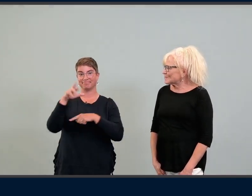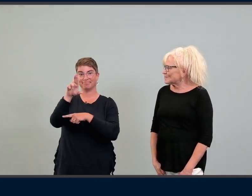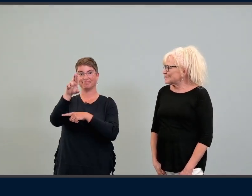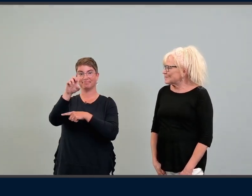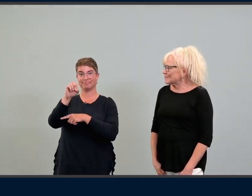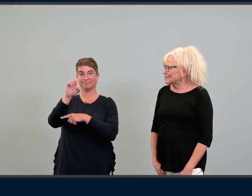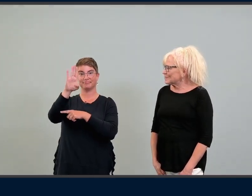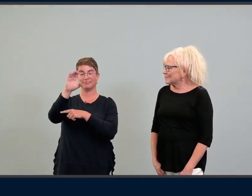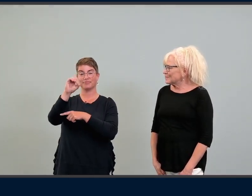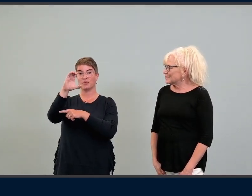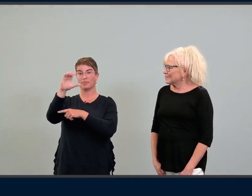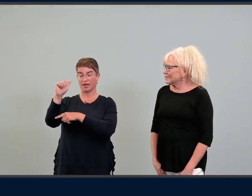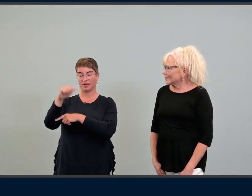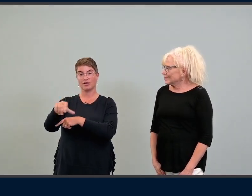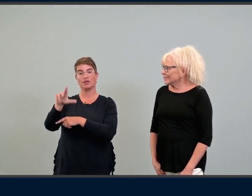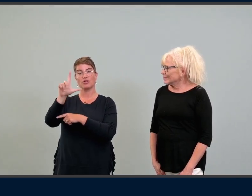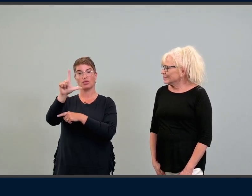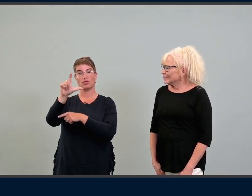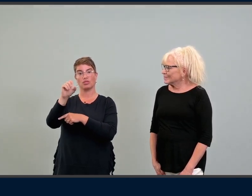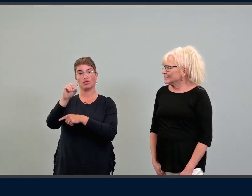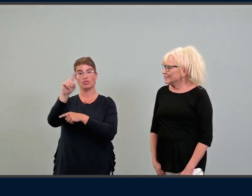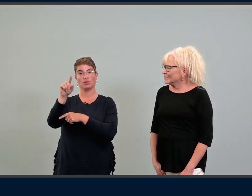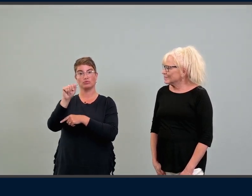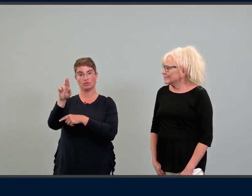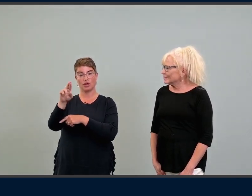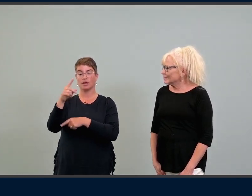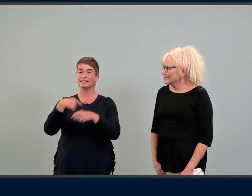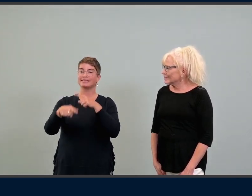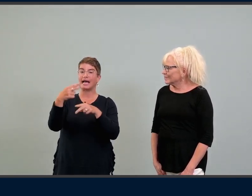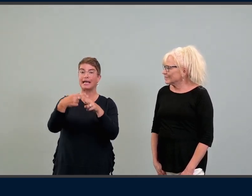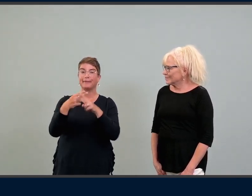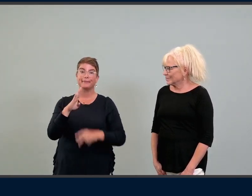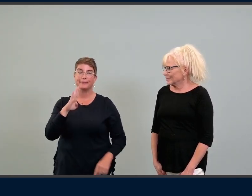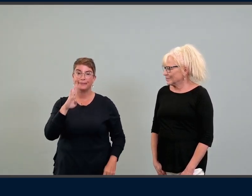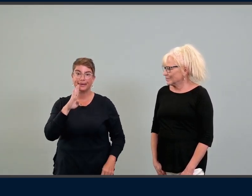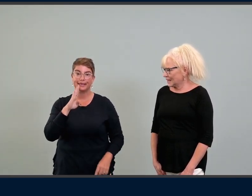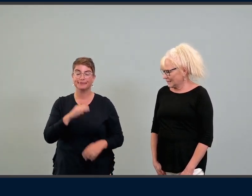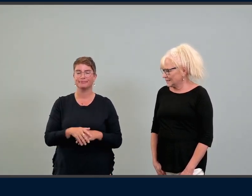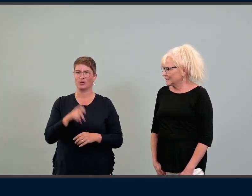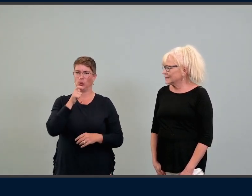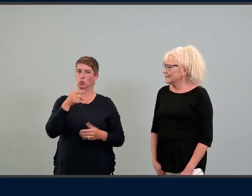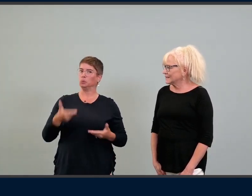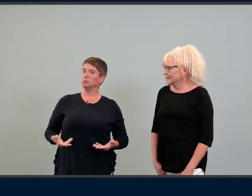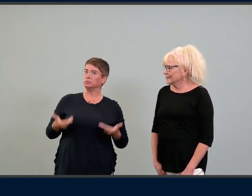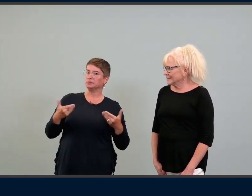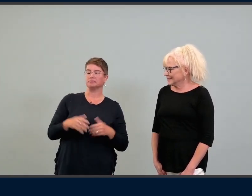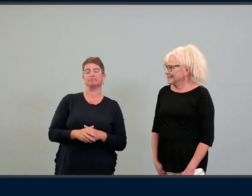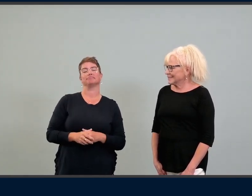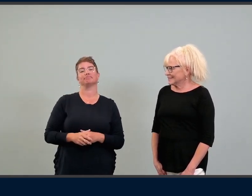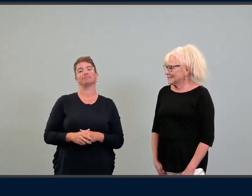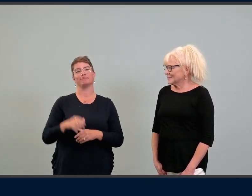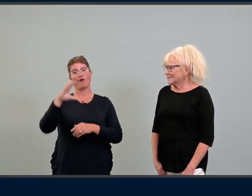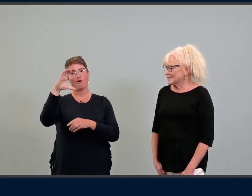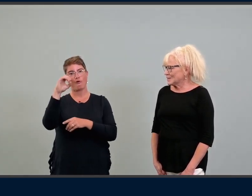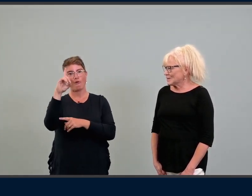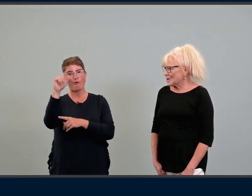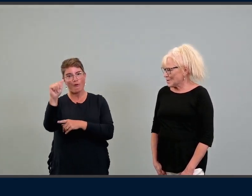REBECCA LOZAR >> Hi, everyone. My name is Rebecca Lozar. This is my sign name.